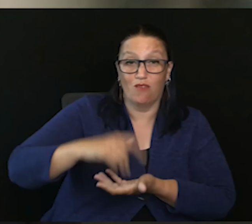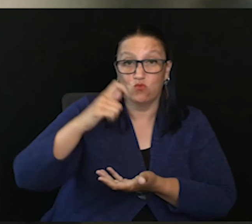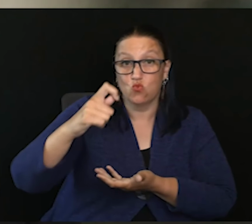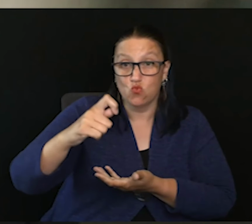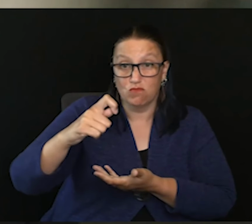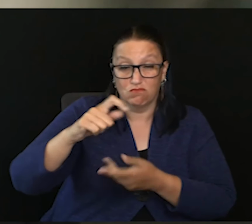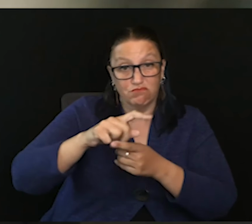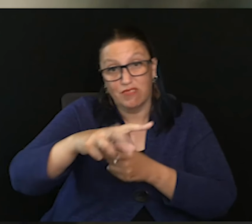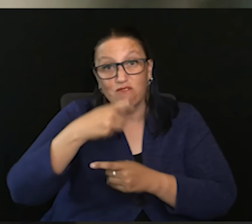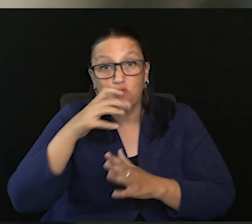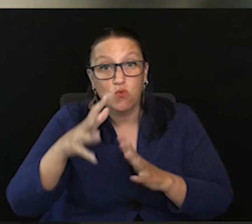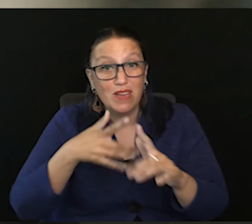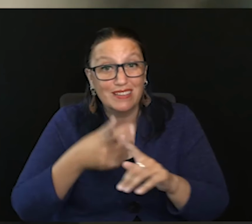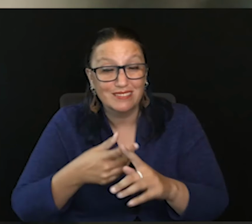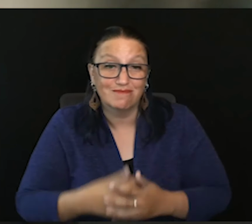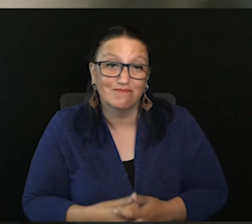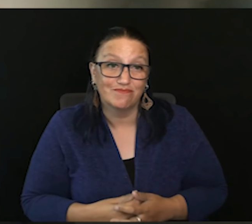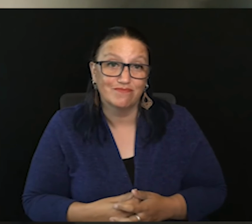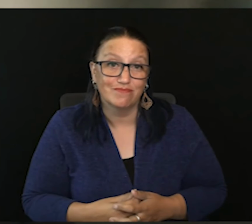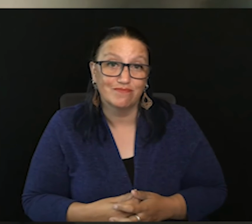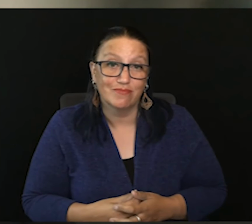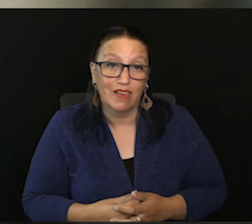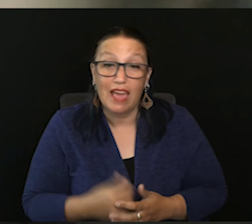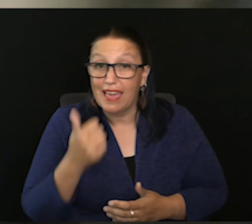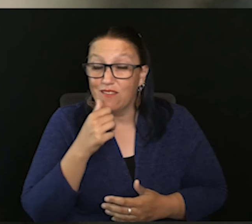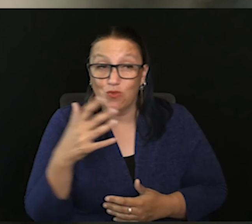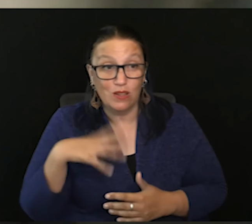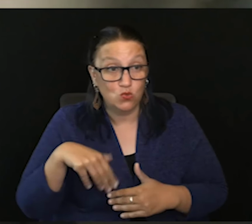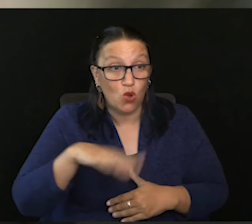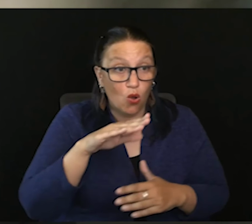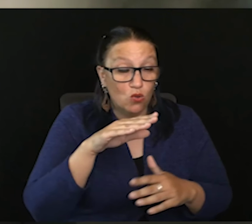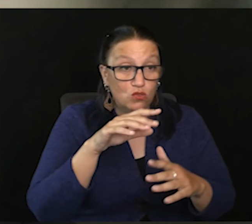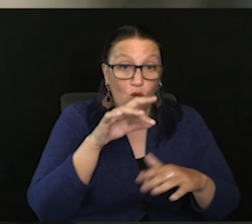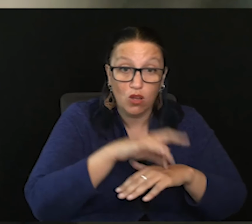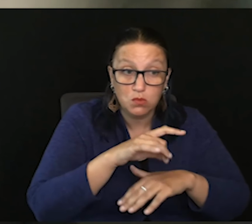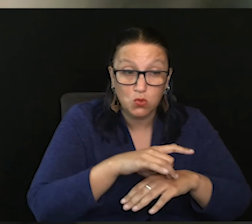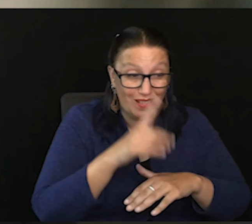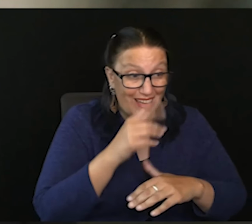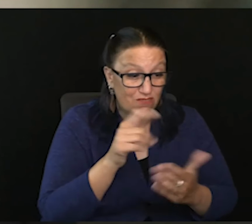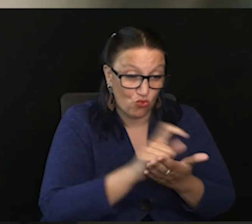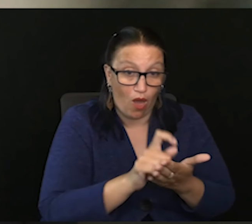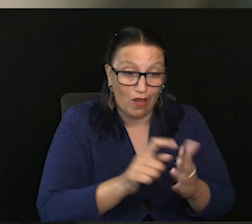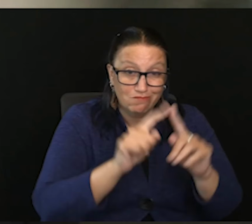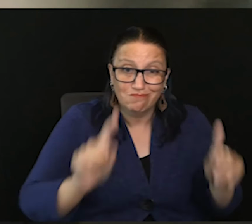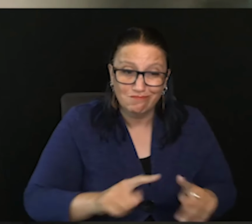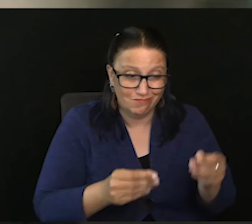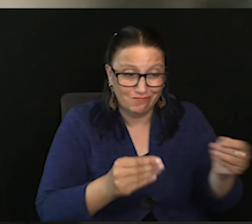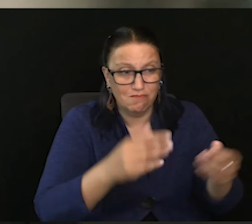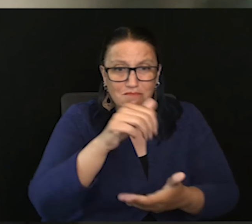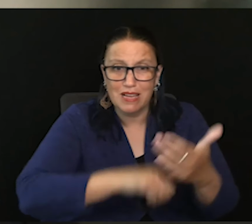by GP's or in a hospital circumstance. That's a really important addition and I think a very important